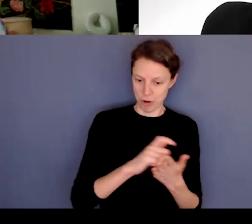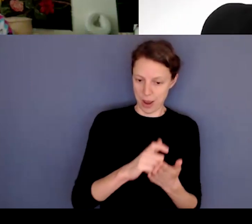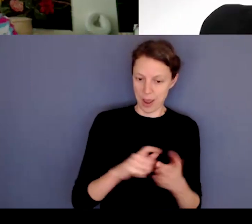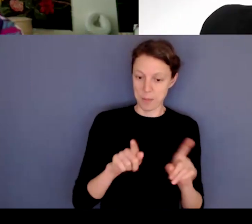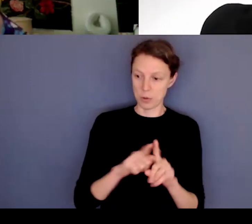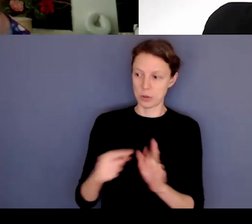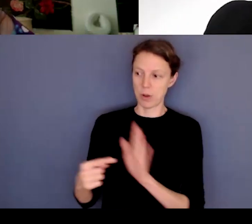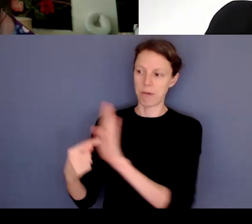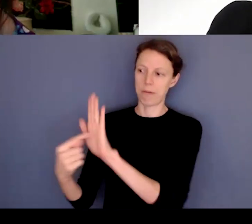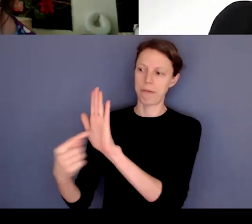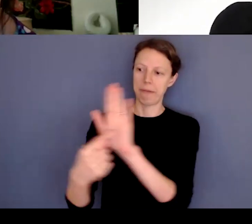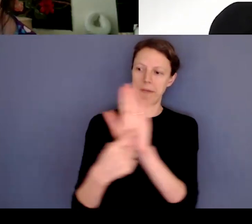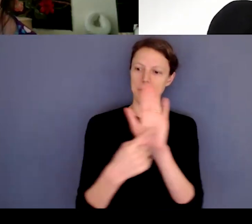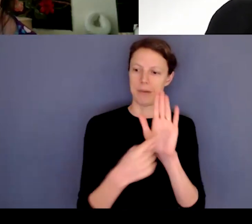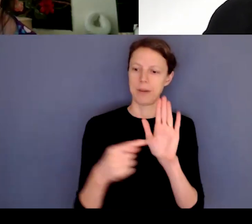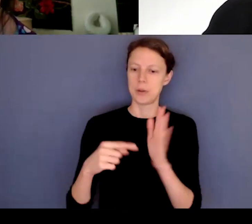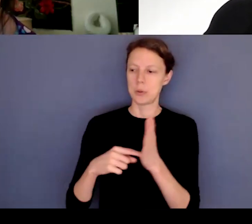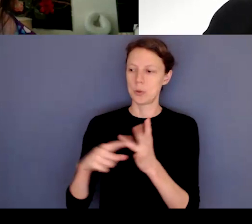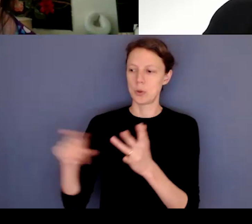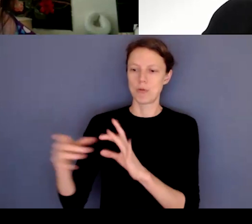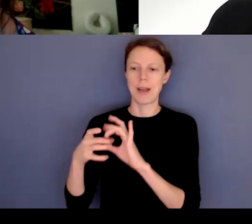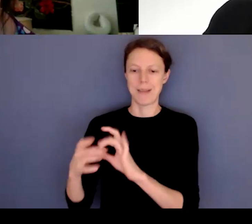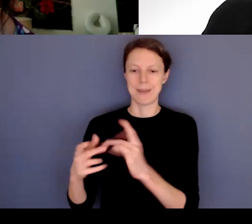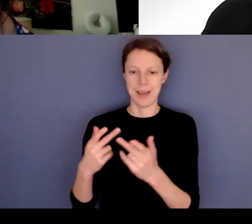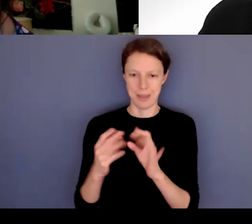kind of relevant other organisations, is always part of